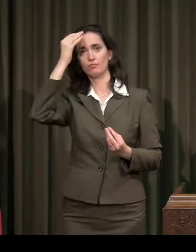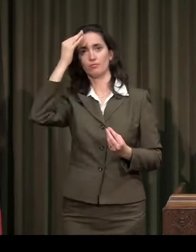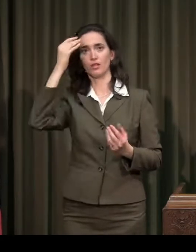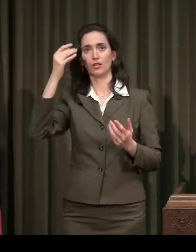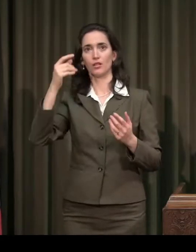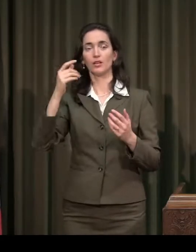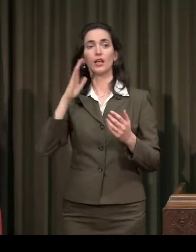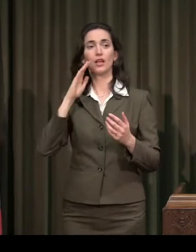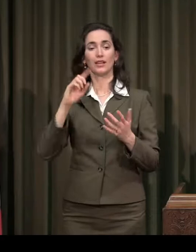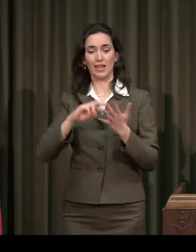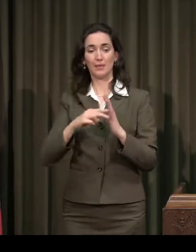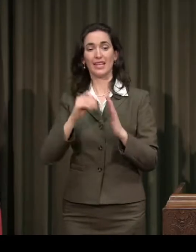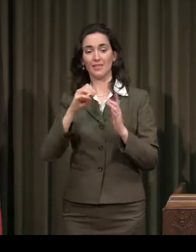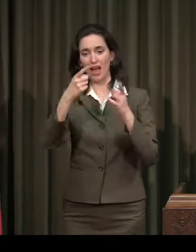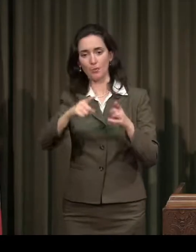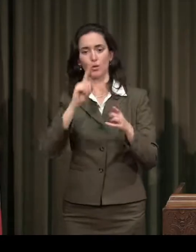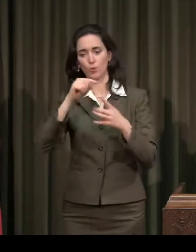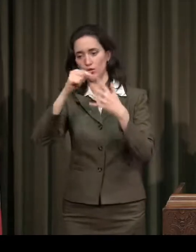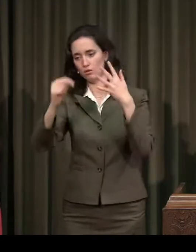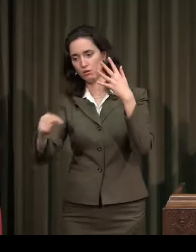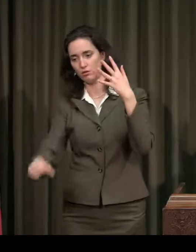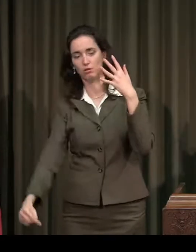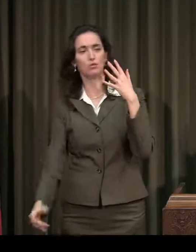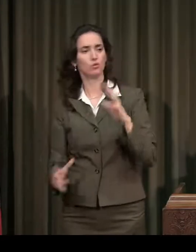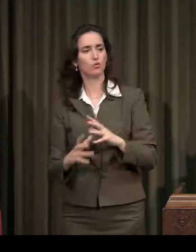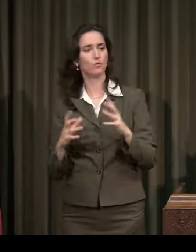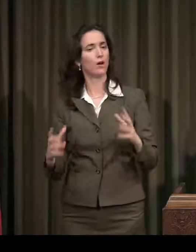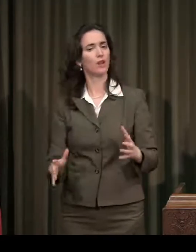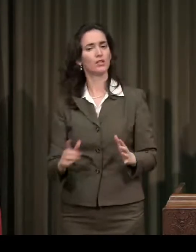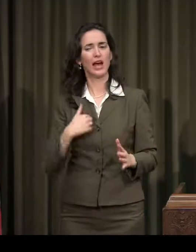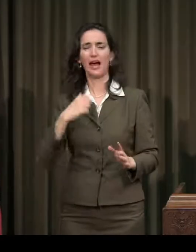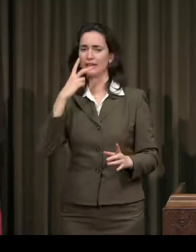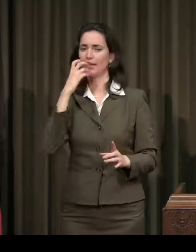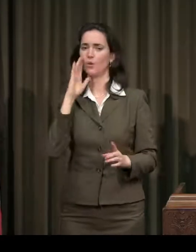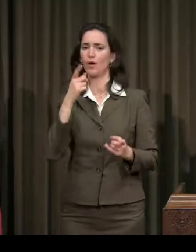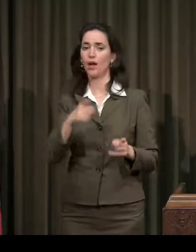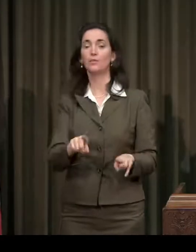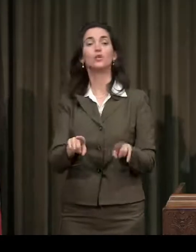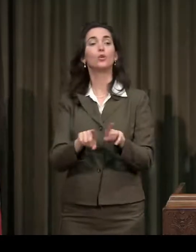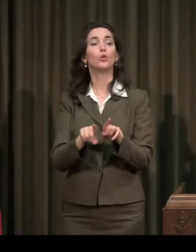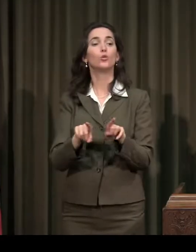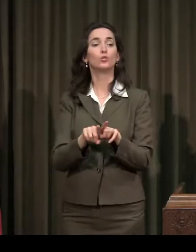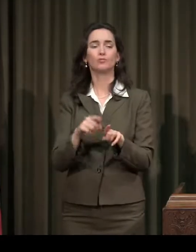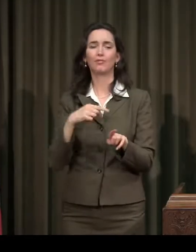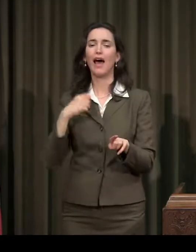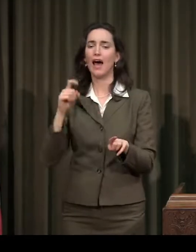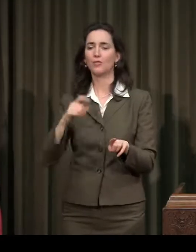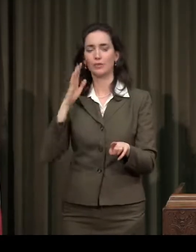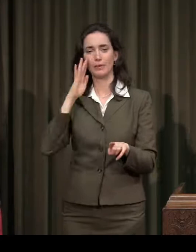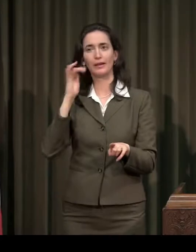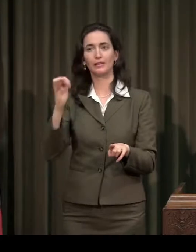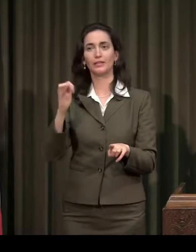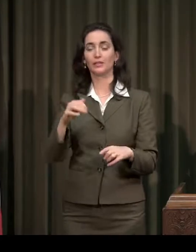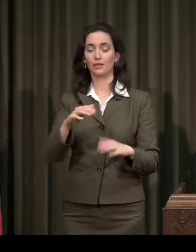and i have to imagine that there's far more than two-thirds of the house that takes their job